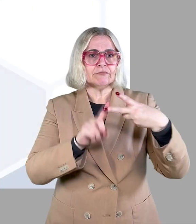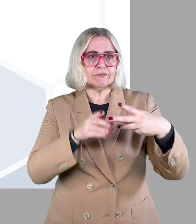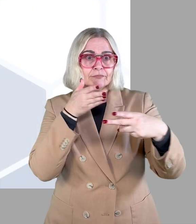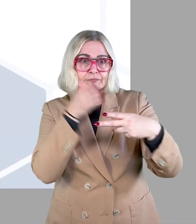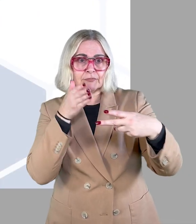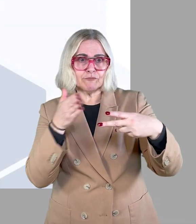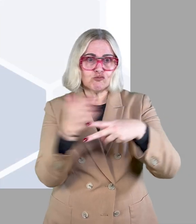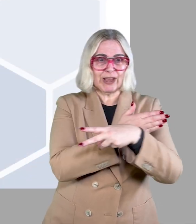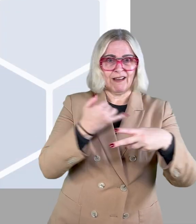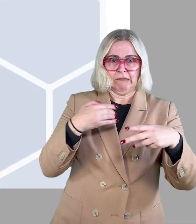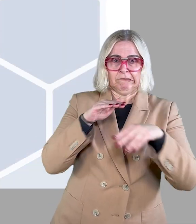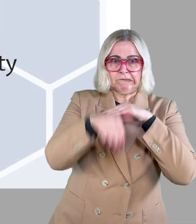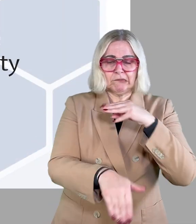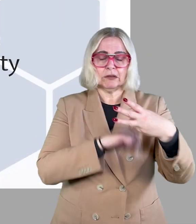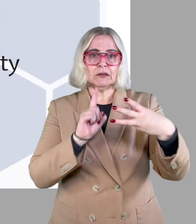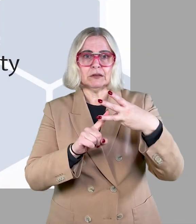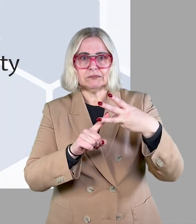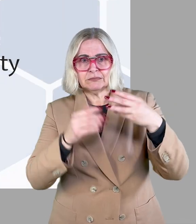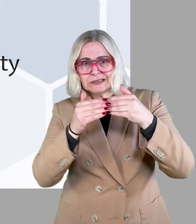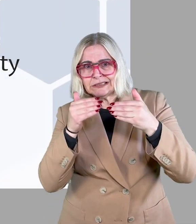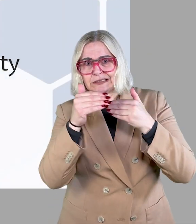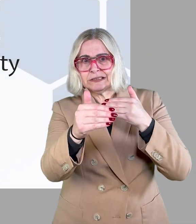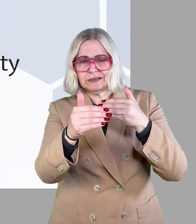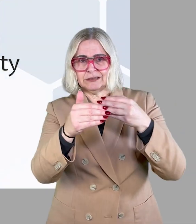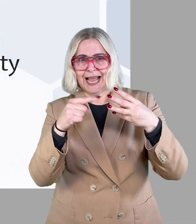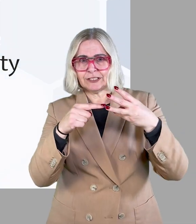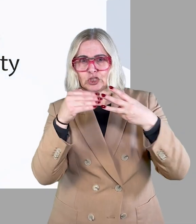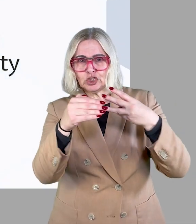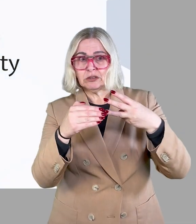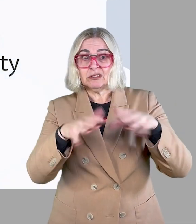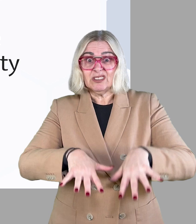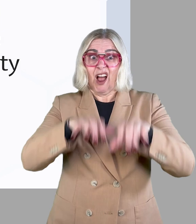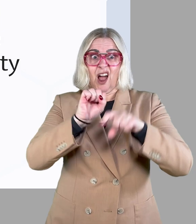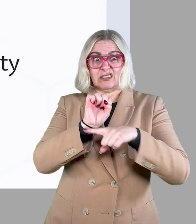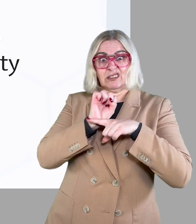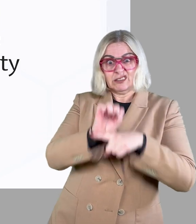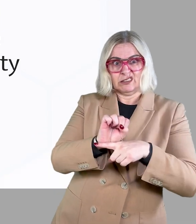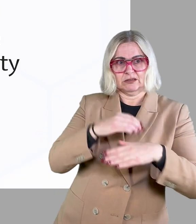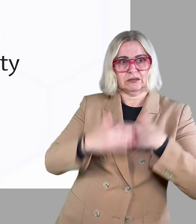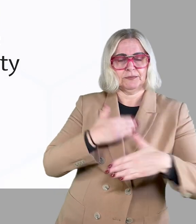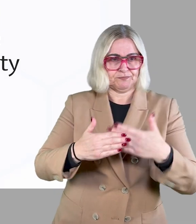recognition of pre-heart-failure as a distinct and actionable entity, and prevention that begins earlier in the life course.